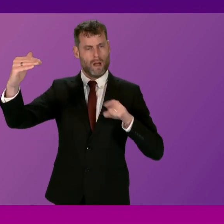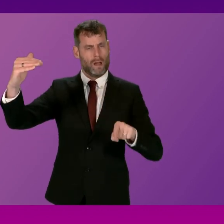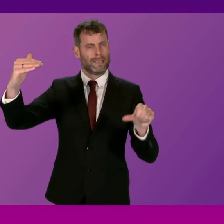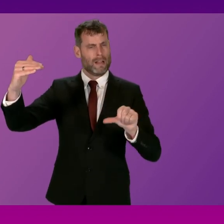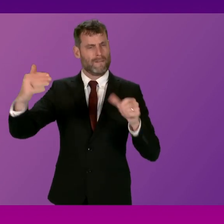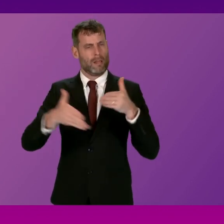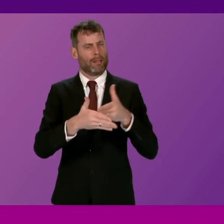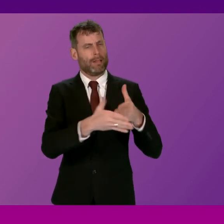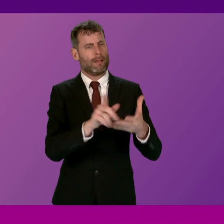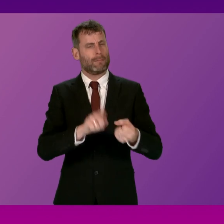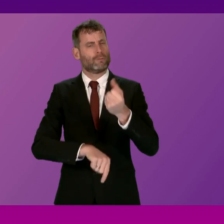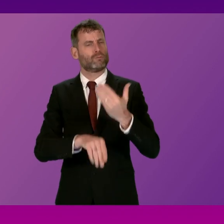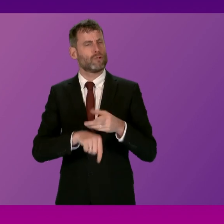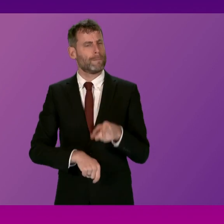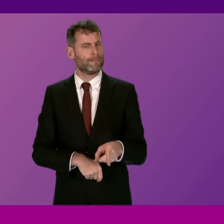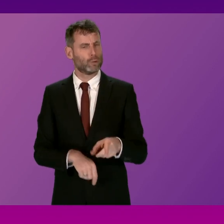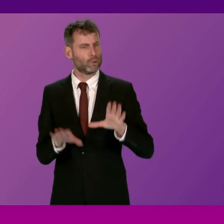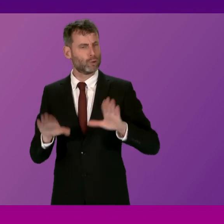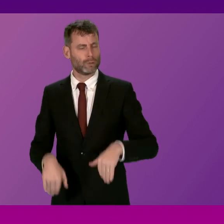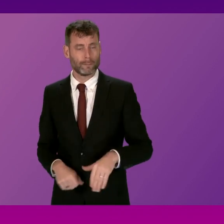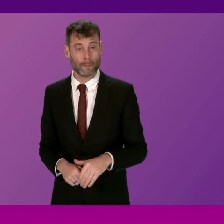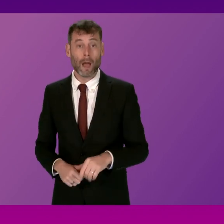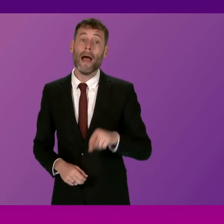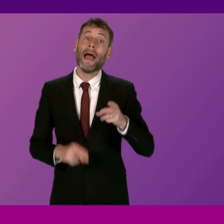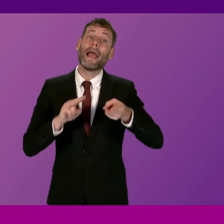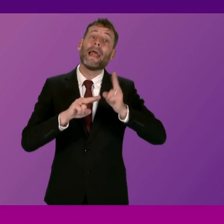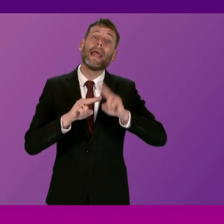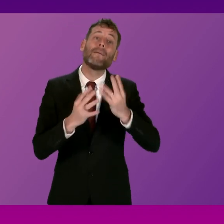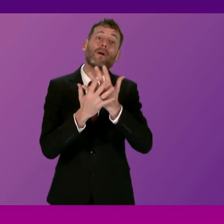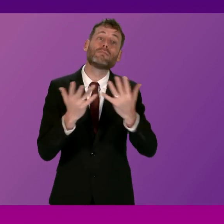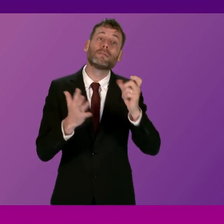It comes then as no surprise that rates of poverty are far higher in households in which